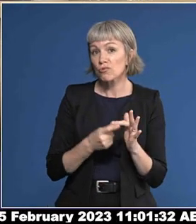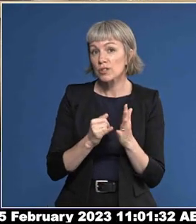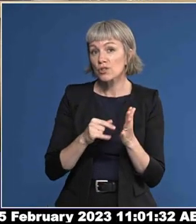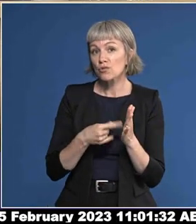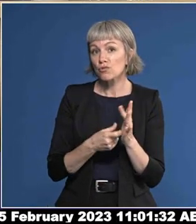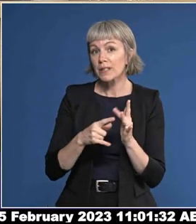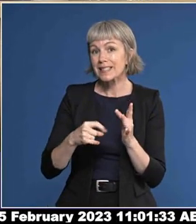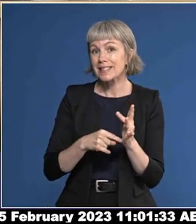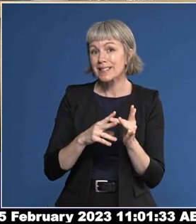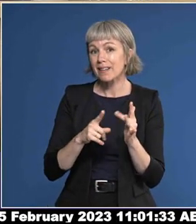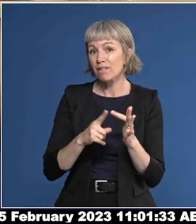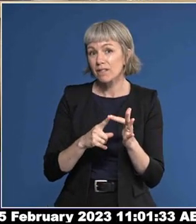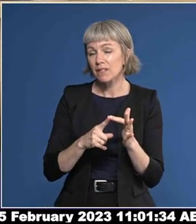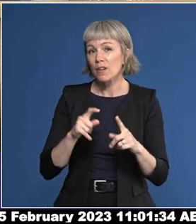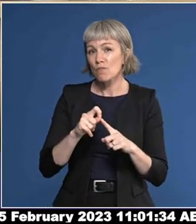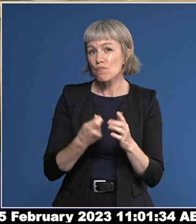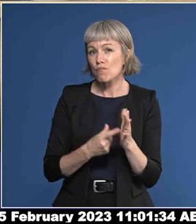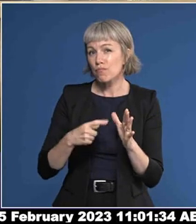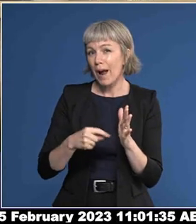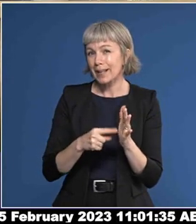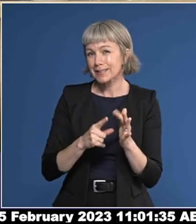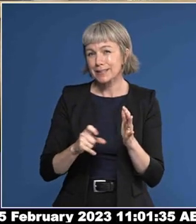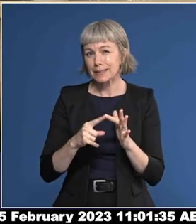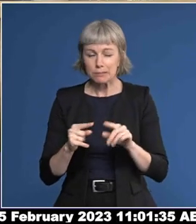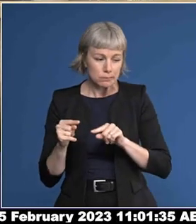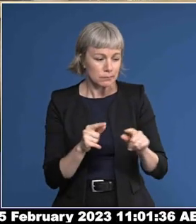Yes. MS EASTMAN: So this is a question I come back to Araluen and